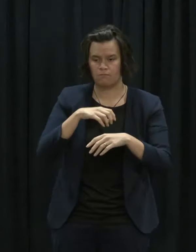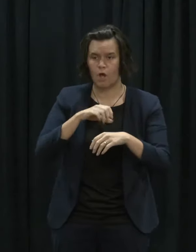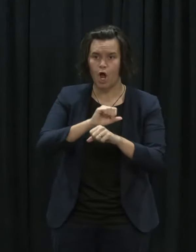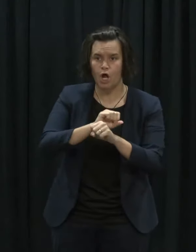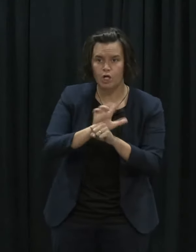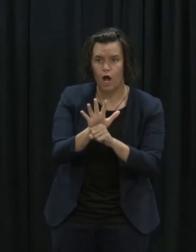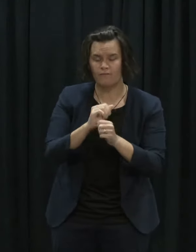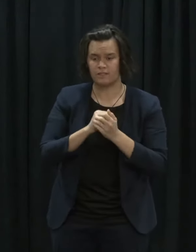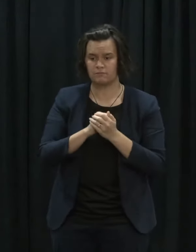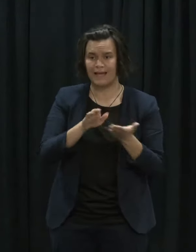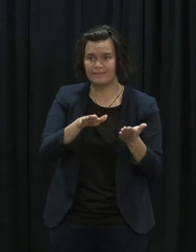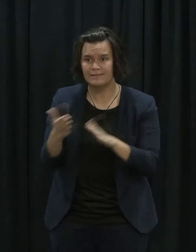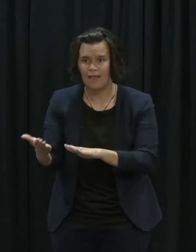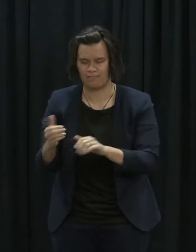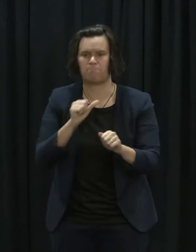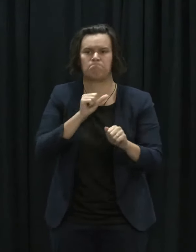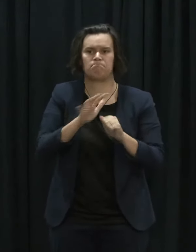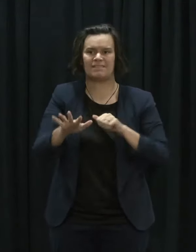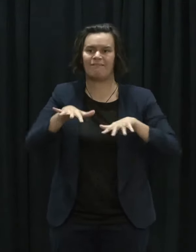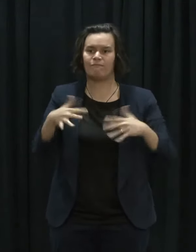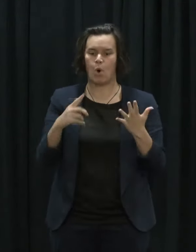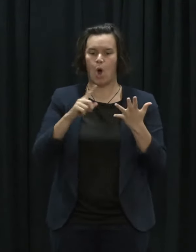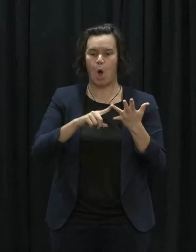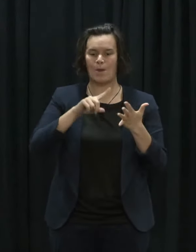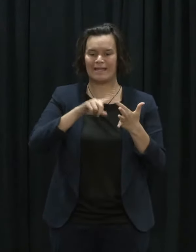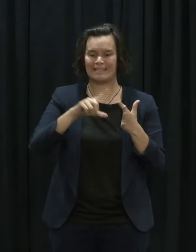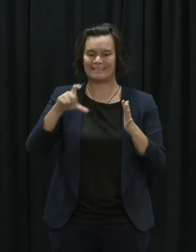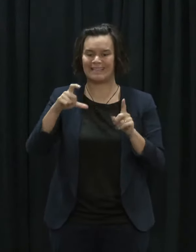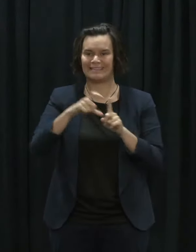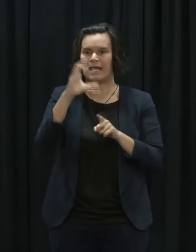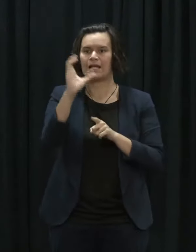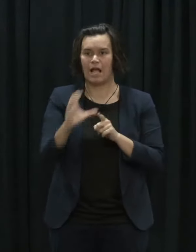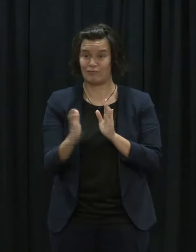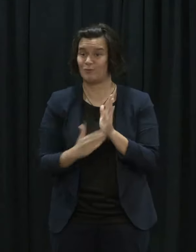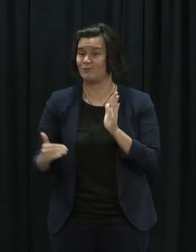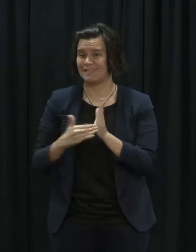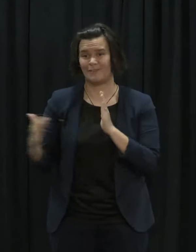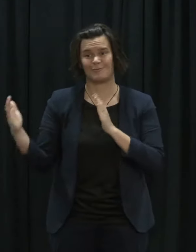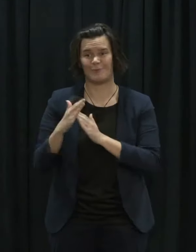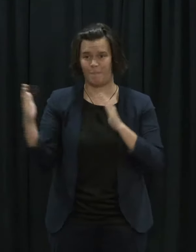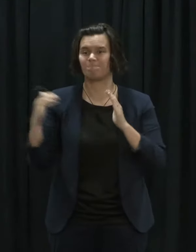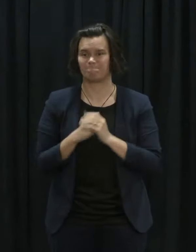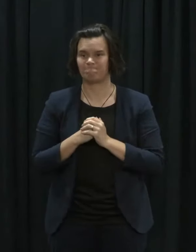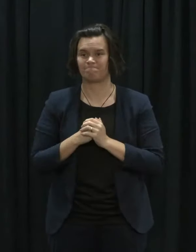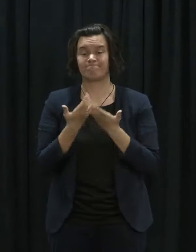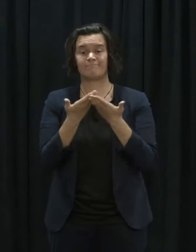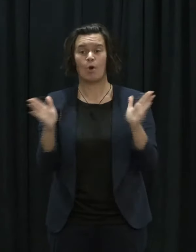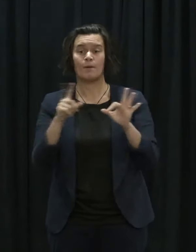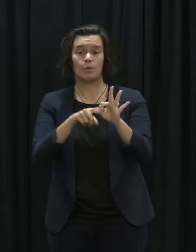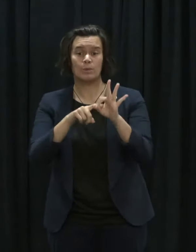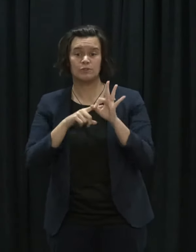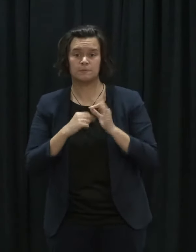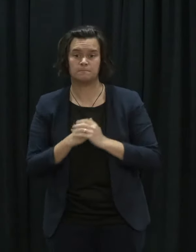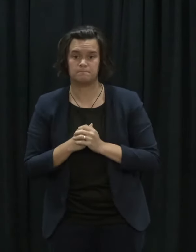lowest cases, hospitalisations and deaths in the OECD, and the opportunity to have a summer break with comparatively low